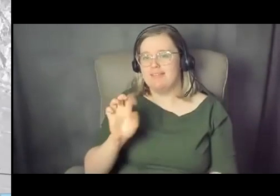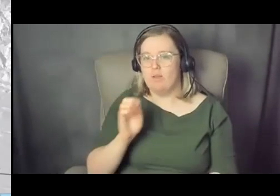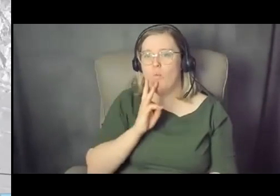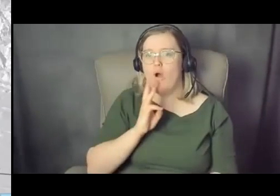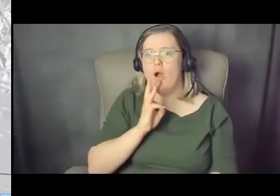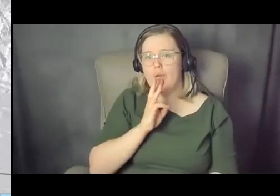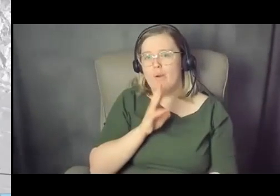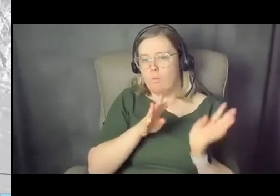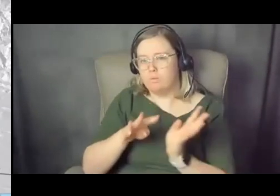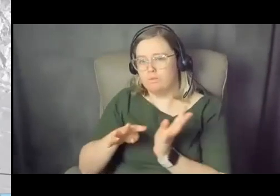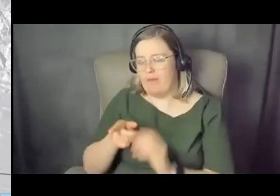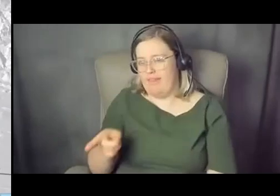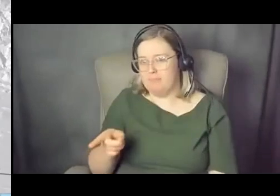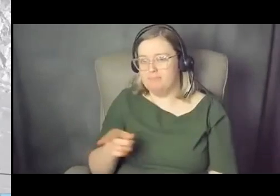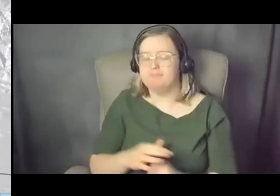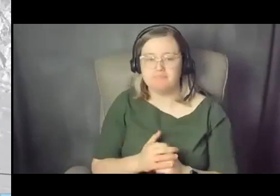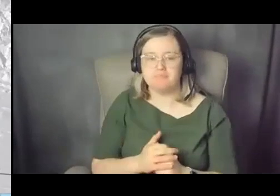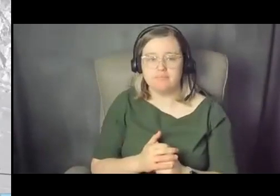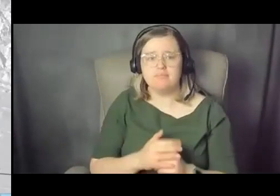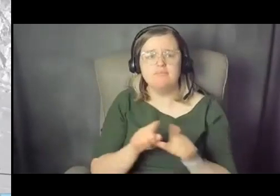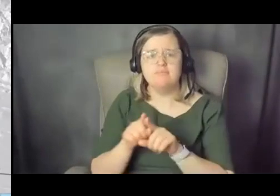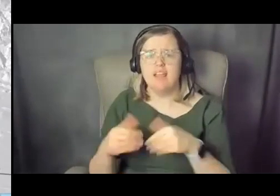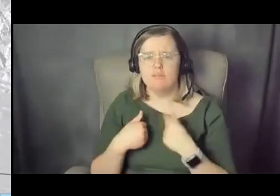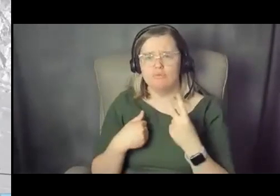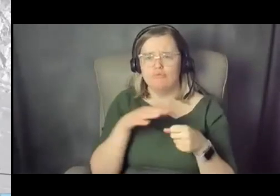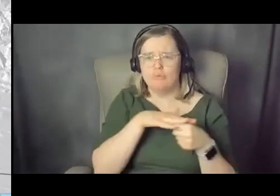We also operate two local treatment plants at Carnation